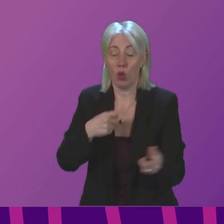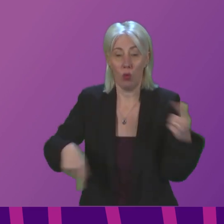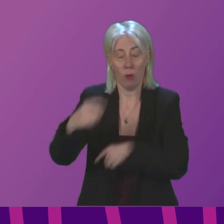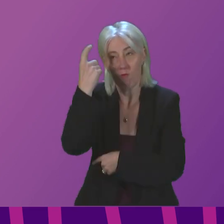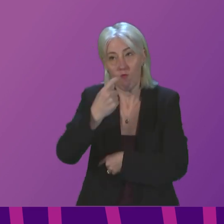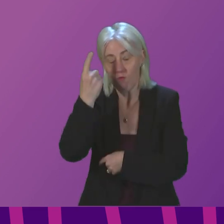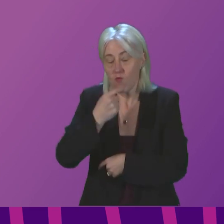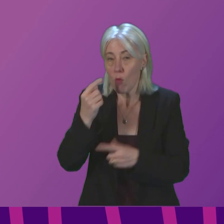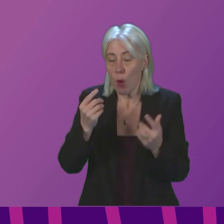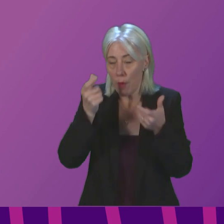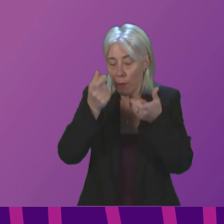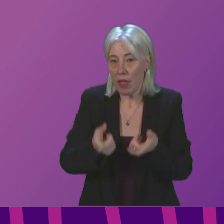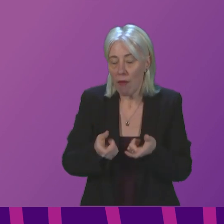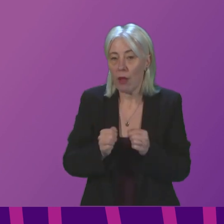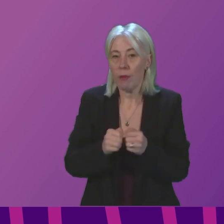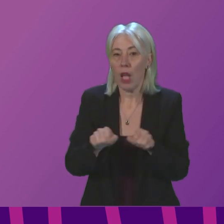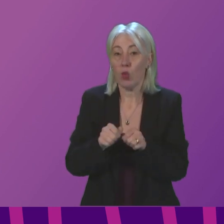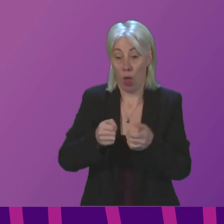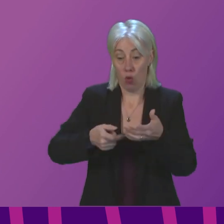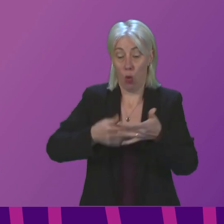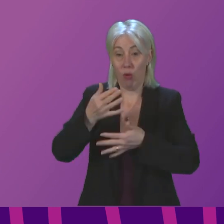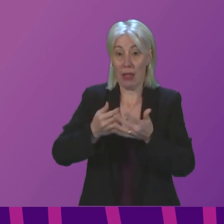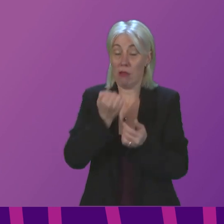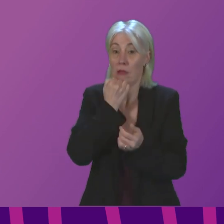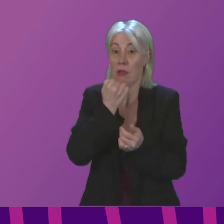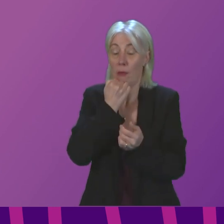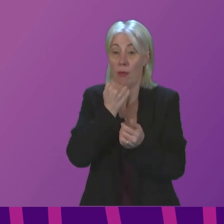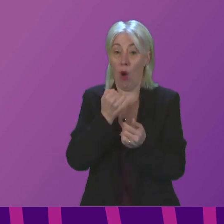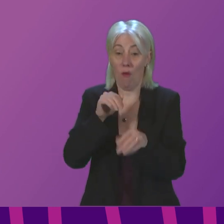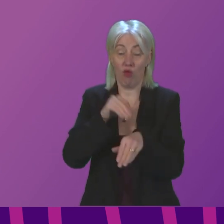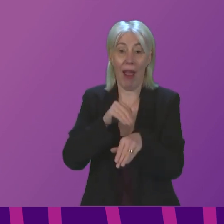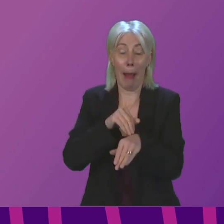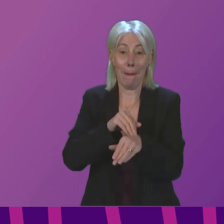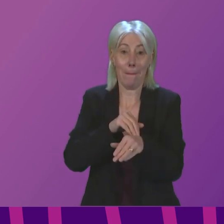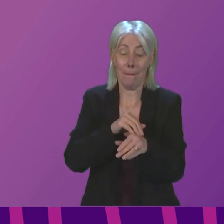Rates of crime in Scotland—again, I appreciate that this is no comfort at all for any victim